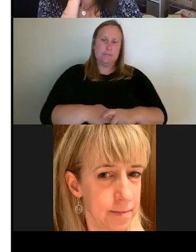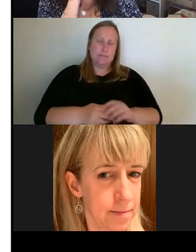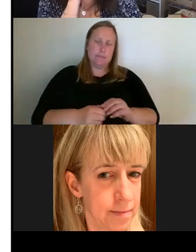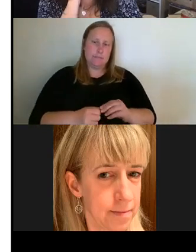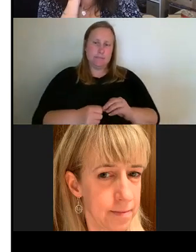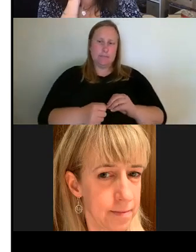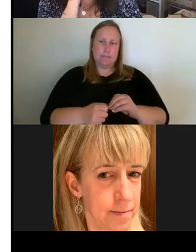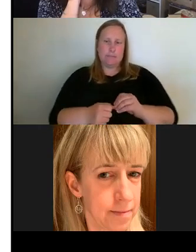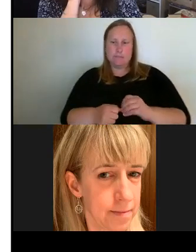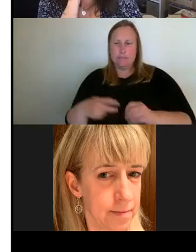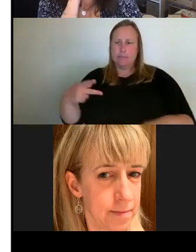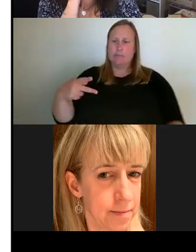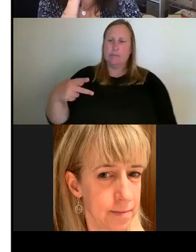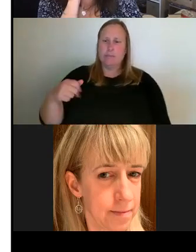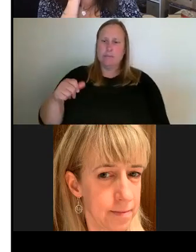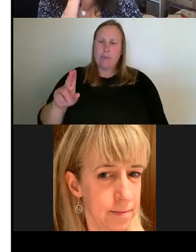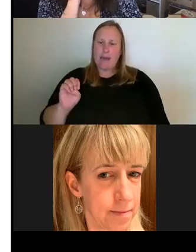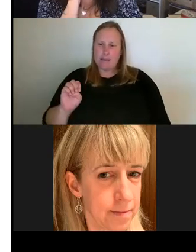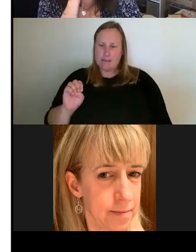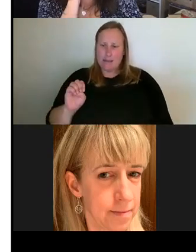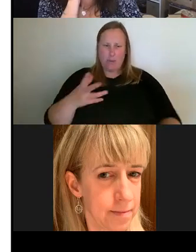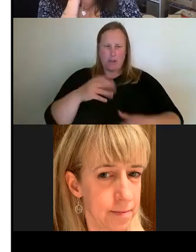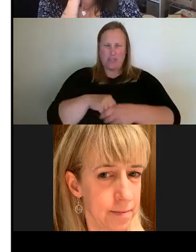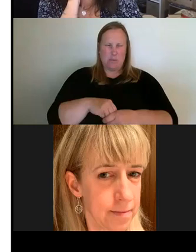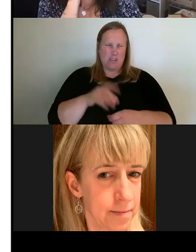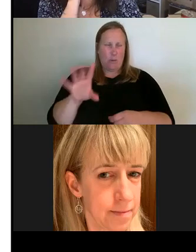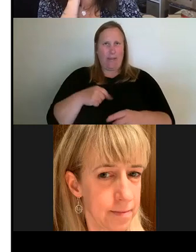word "passive participation," which I do not like.